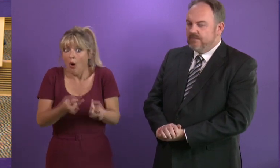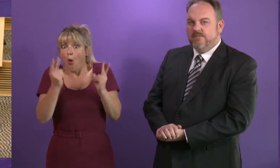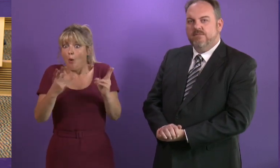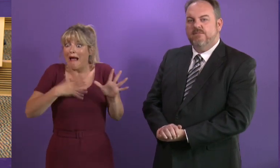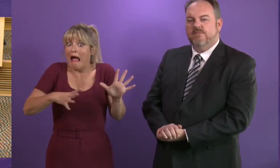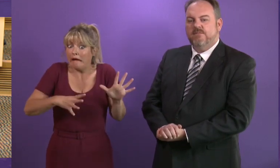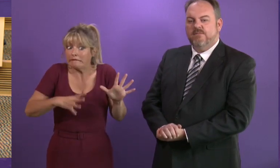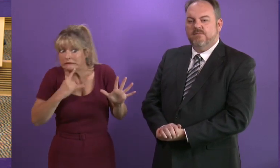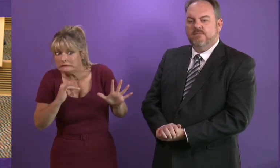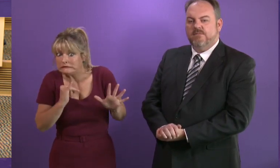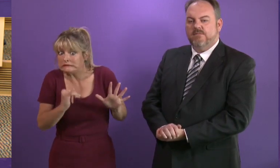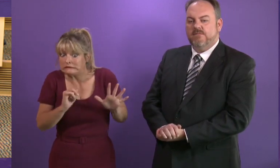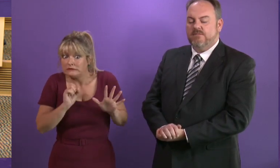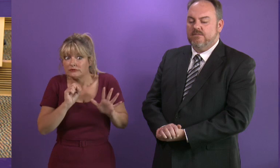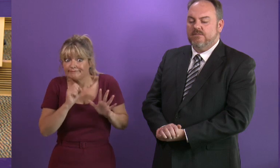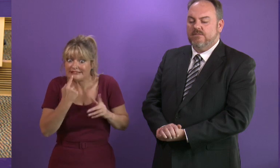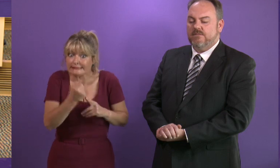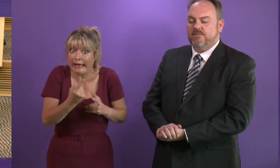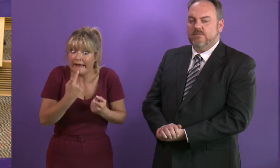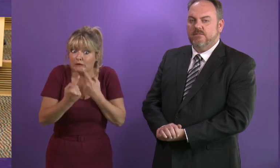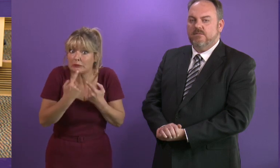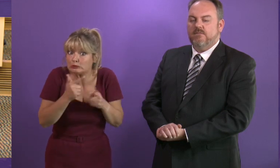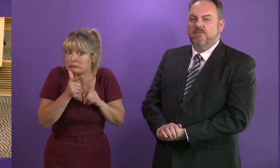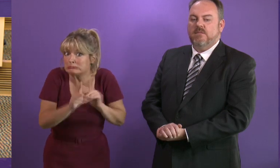in giving the Parliament that information. The Deputy First Minister will go into more